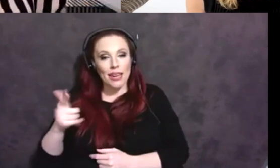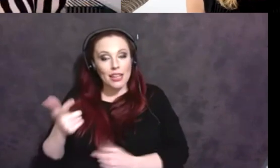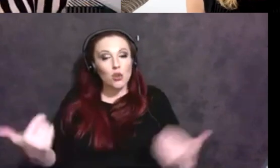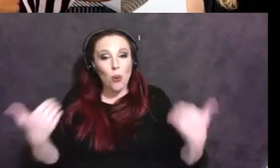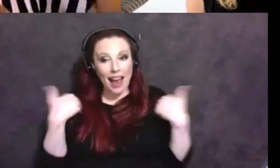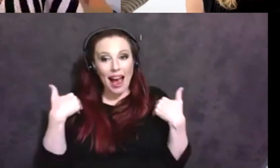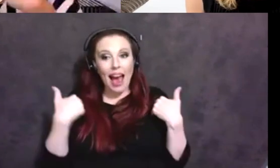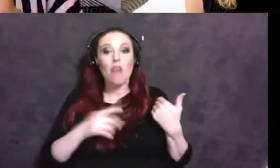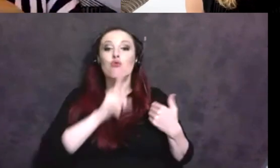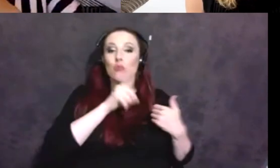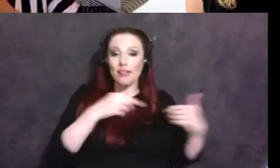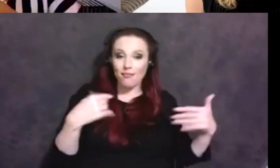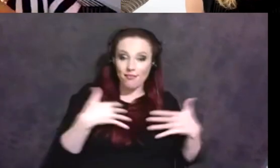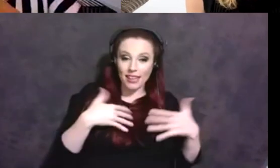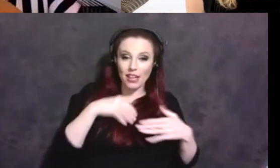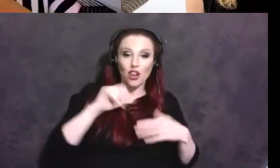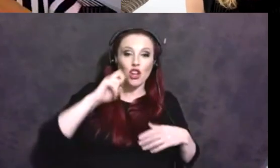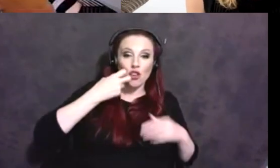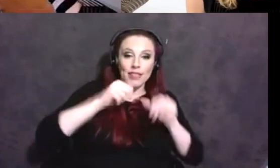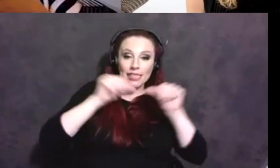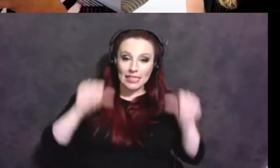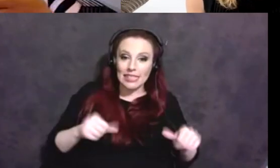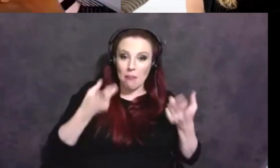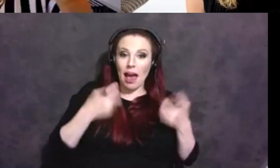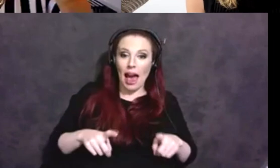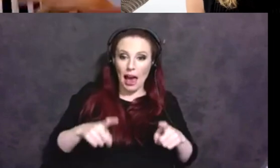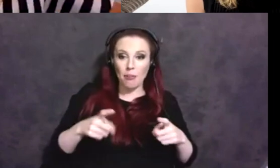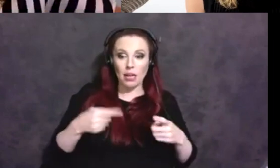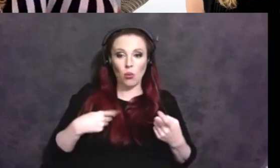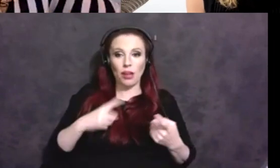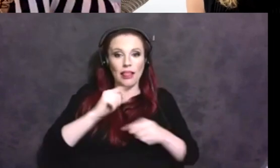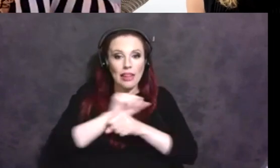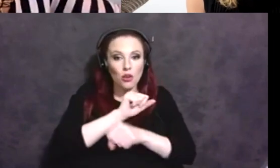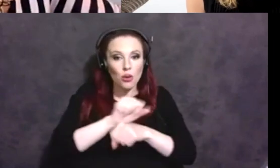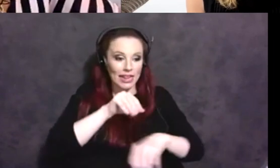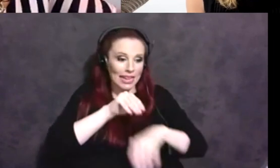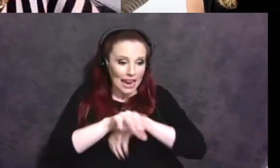Expanding of the out group. And tighten and strengthen your in-group. That's bias and